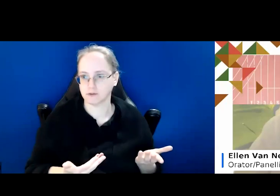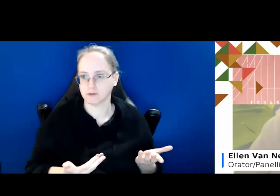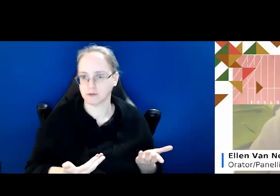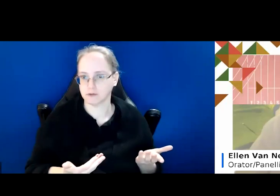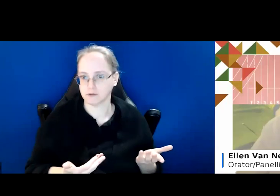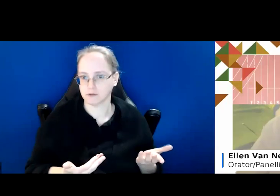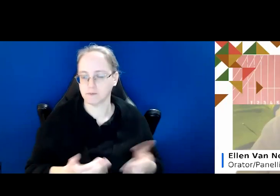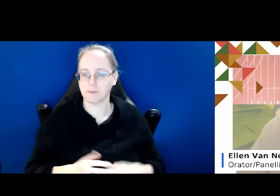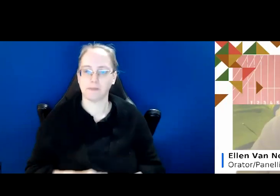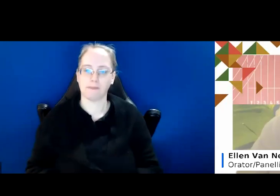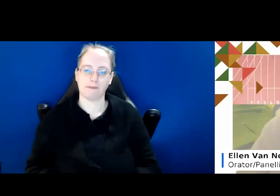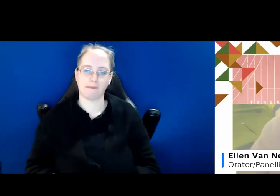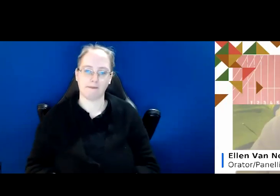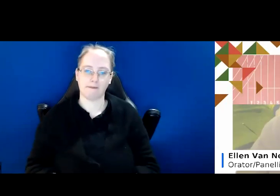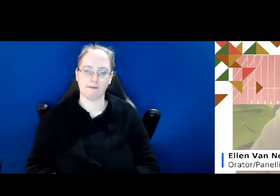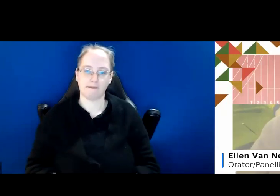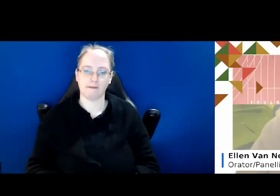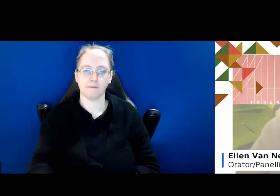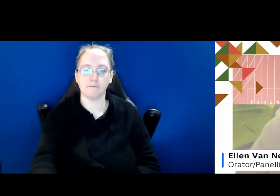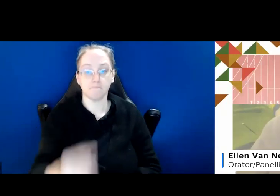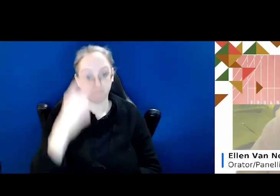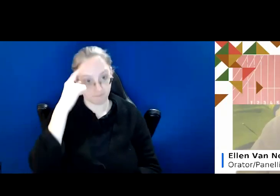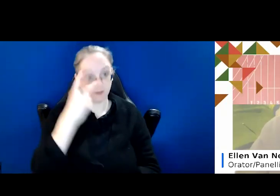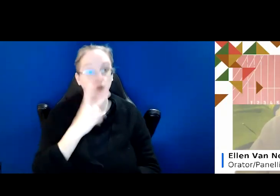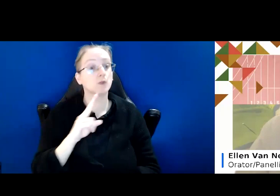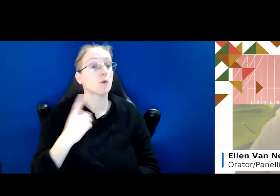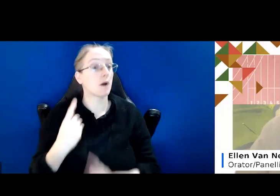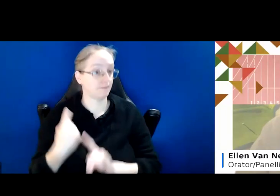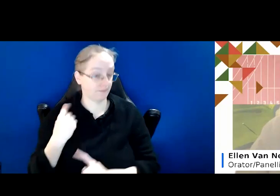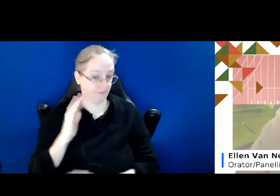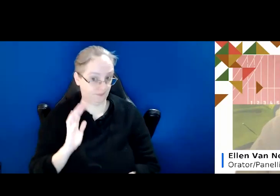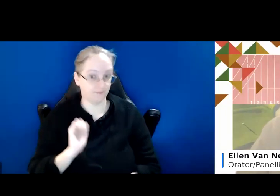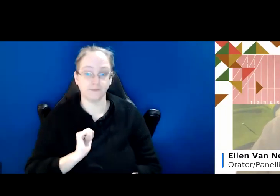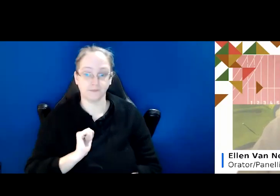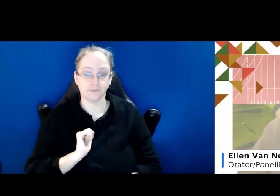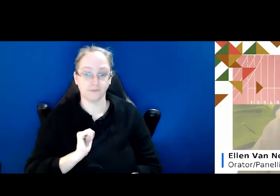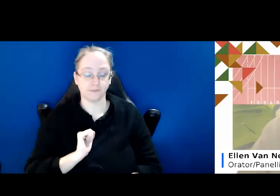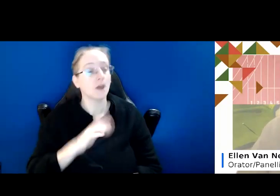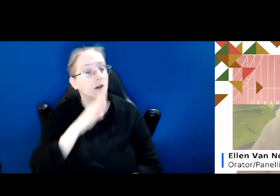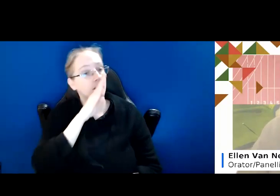It is 2021, a fortune for a 14 year old Aboriginal boy